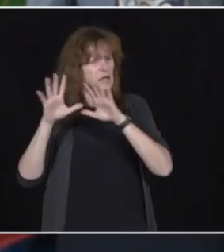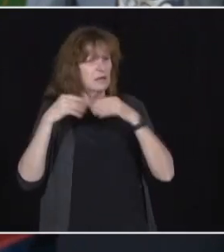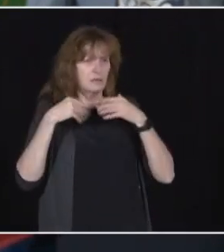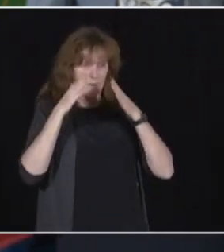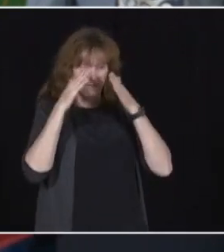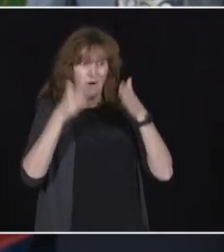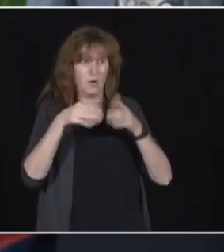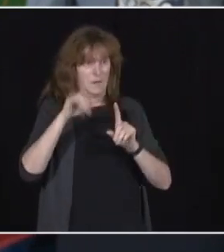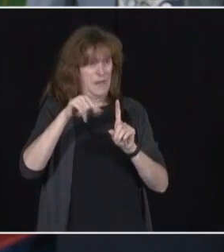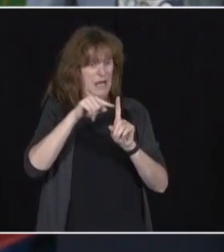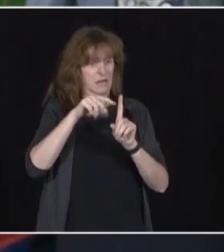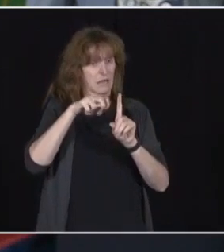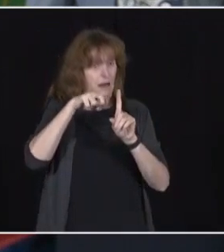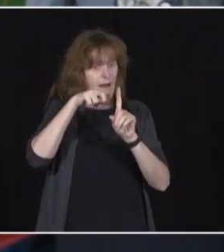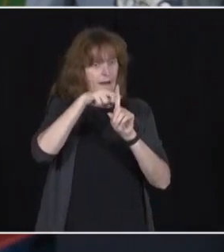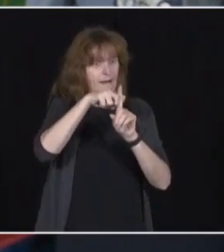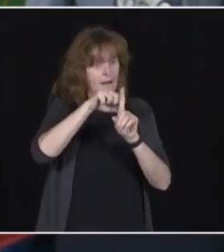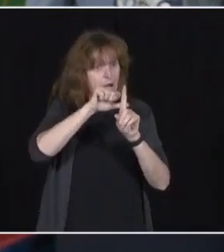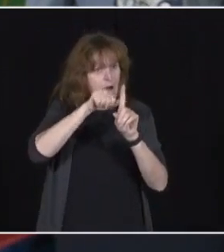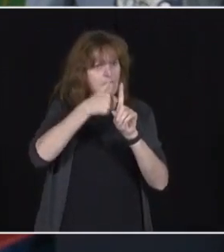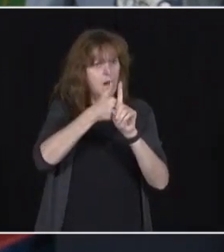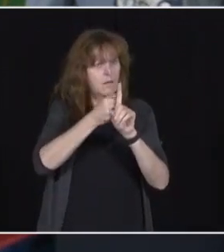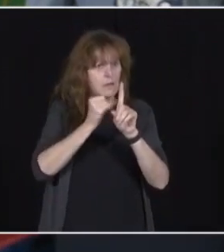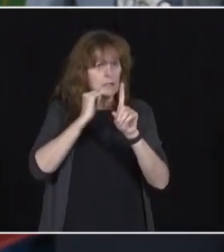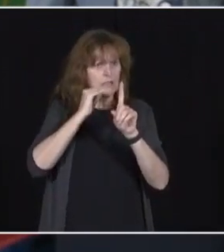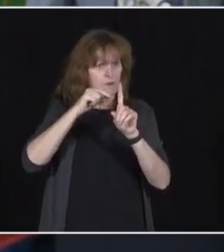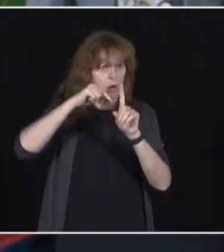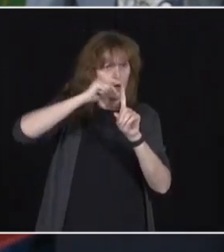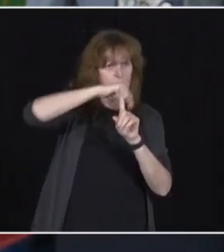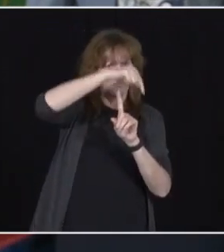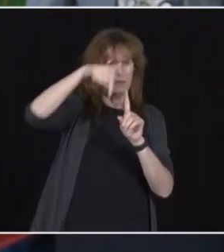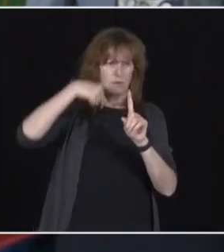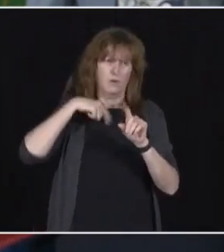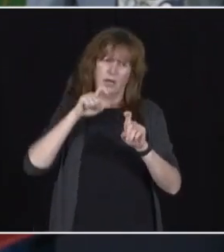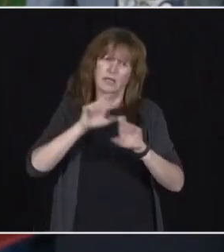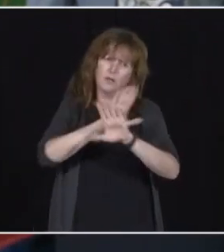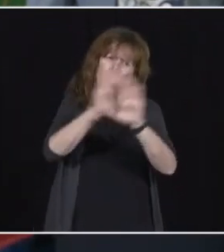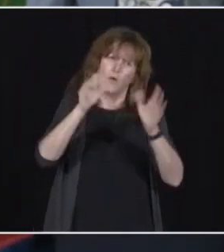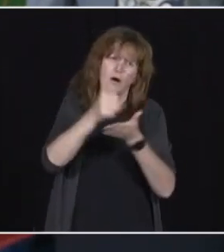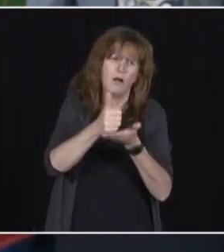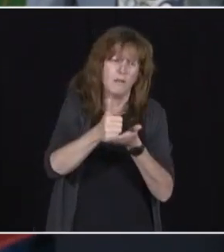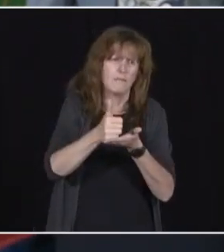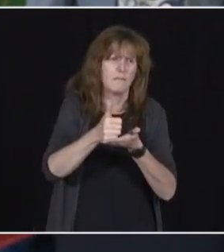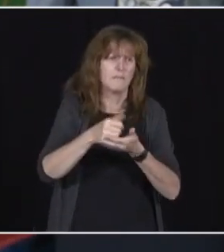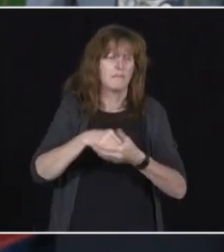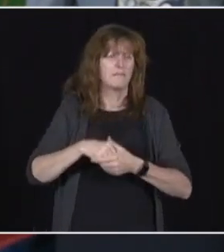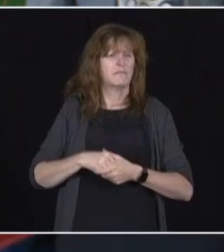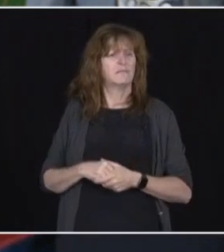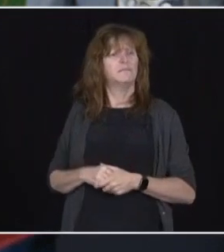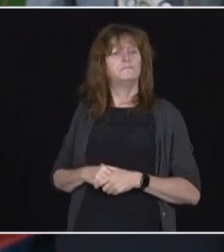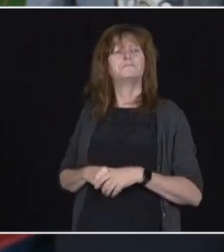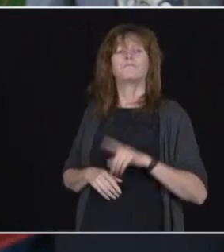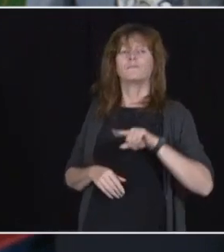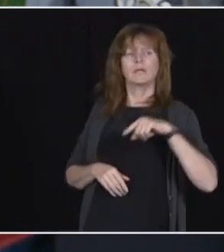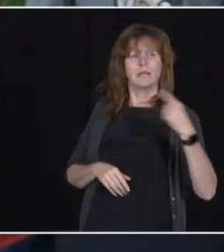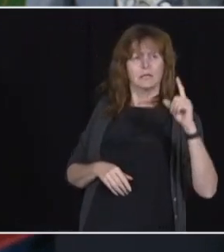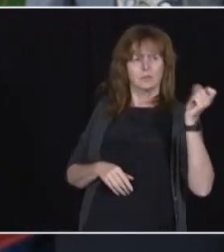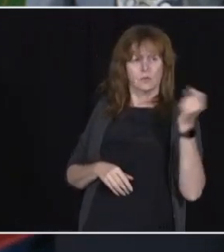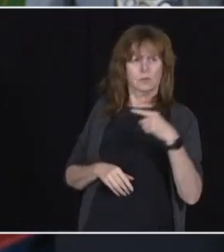oiled machine. We need to contact tracing, and we can't do it without your help. Next question. Next question comes from